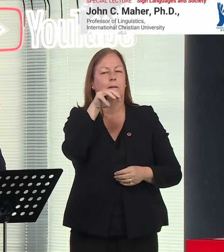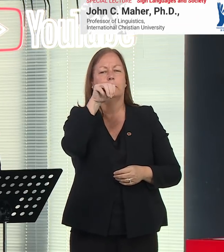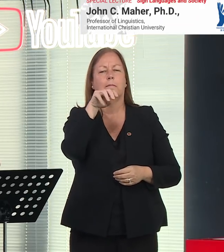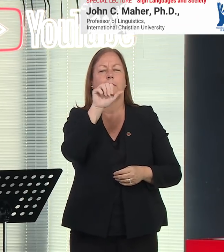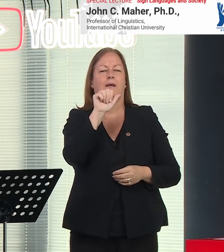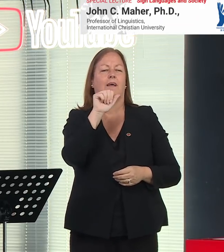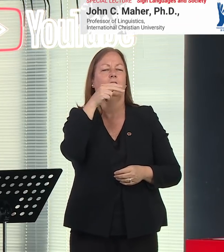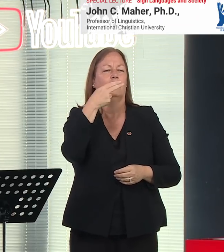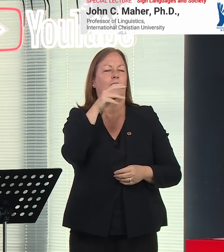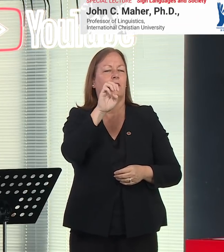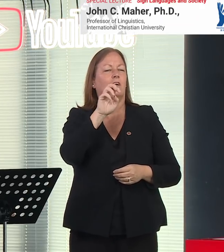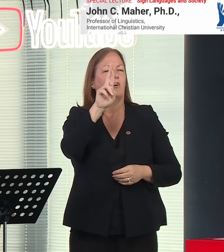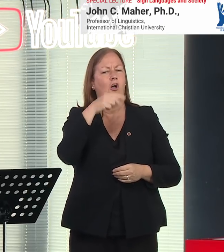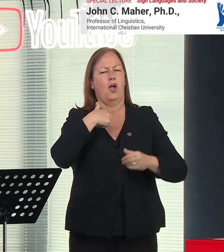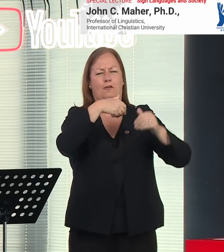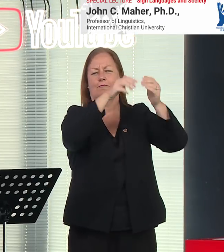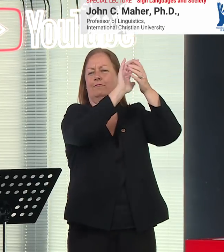Well, good afternoon, ladies and gentlemen.